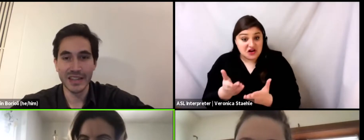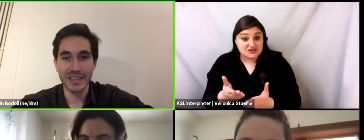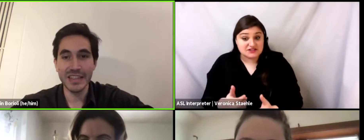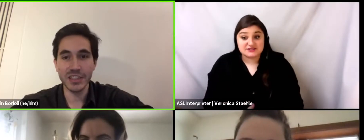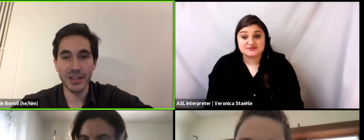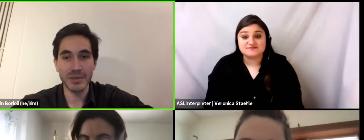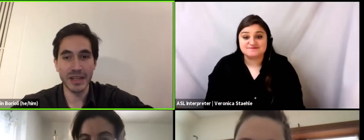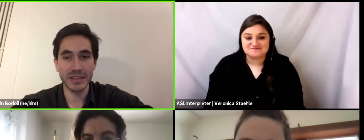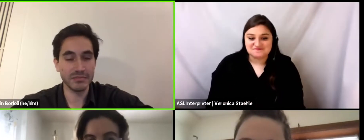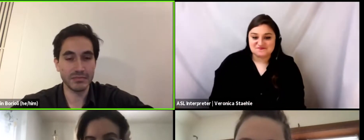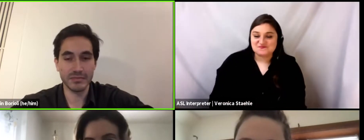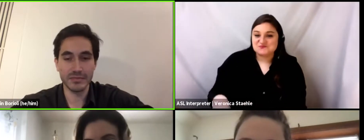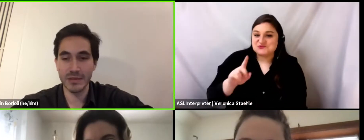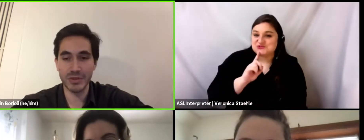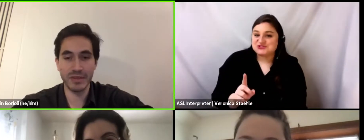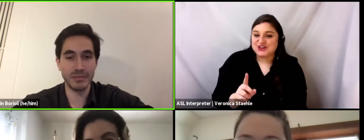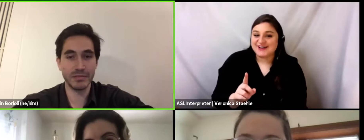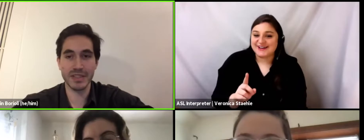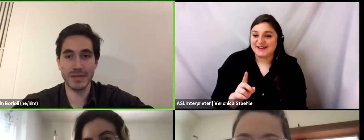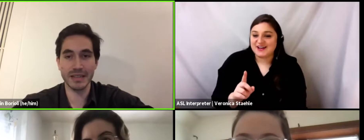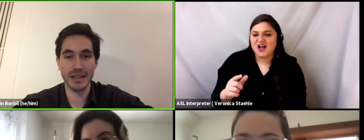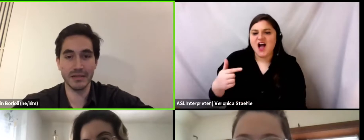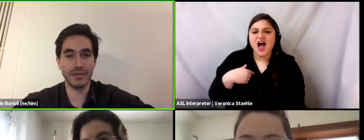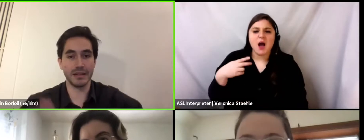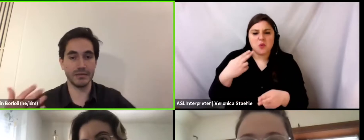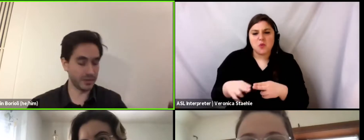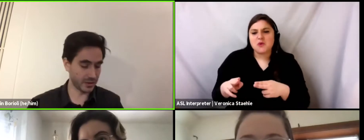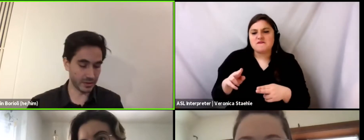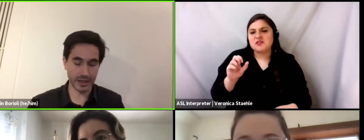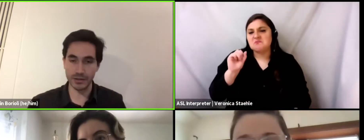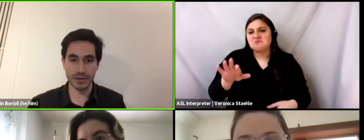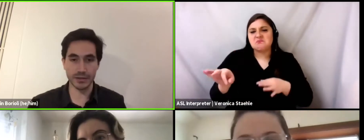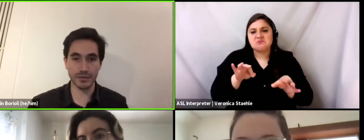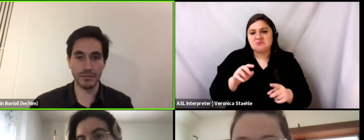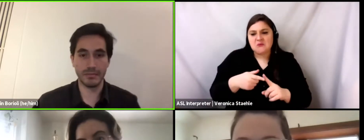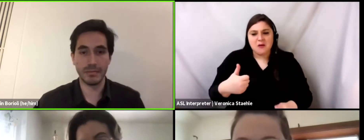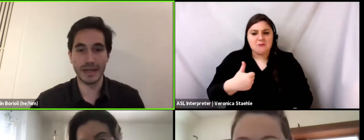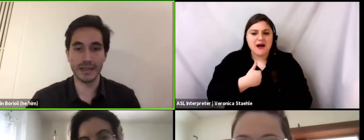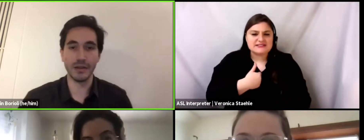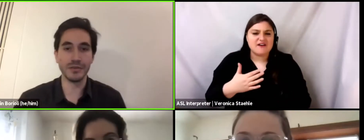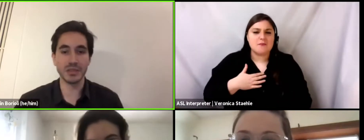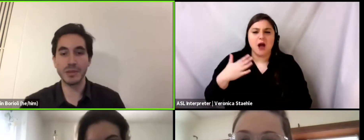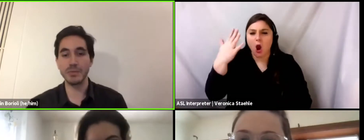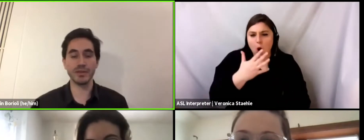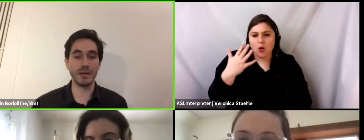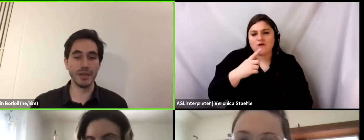Yeah, sure. I can briefly present myself just how I look for blind and low vision people. So, I'm